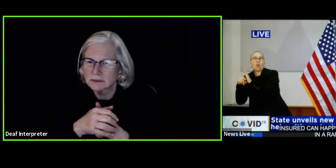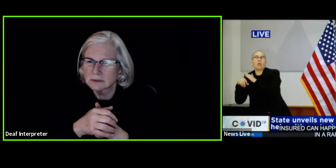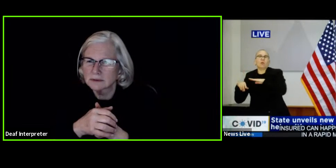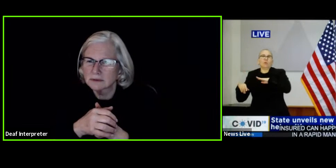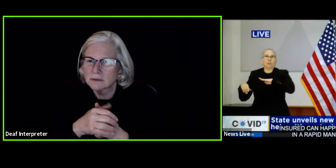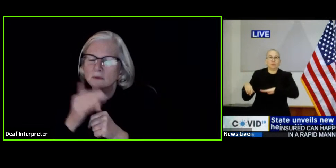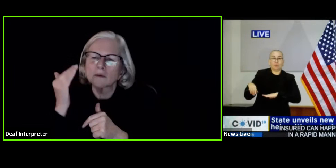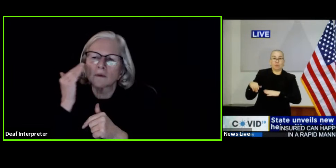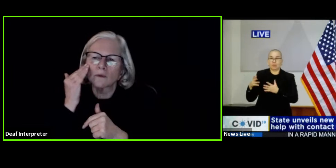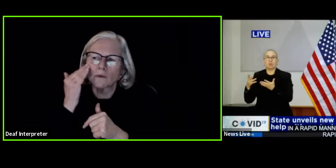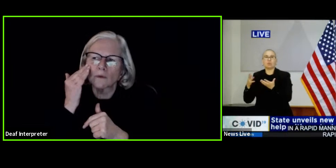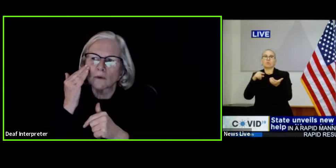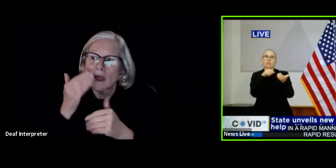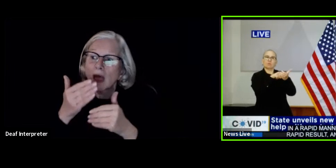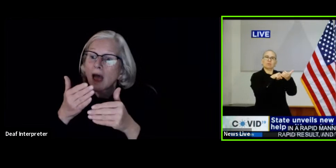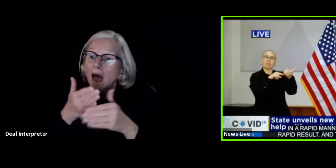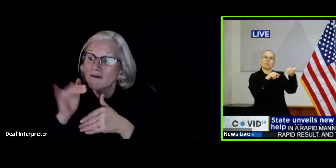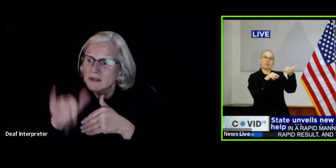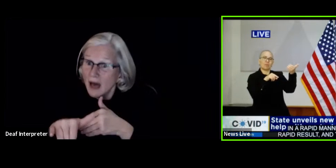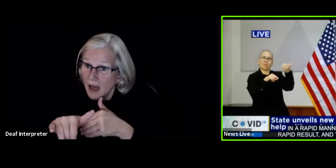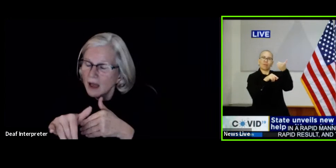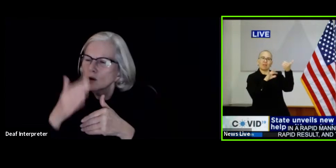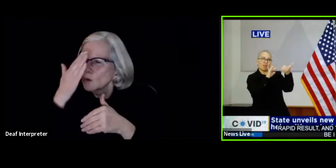PRECAUTIONS WHETHER IT'S QUARANTINING OR NOTIFYING OTHERS